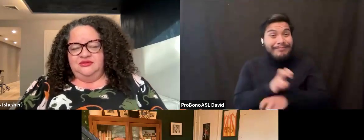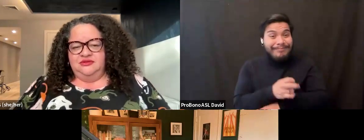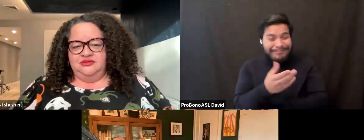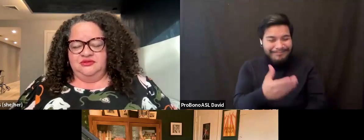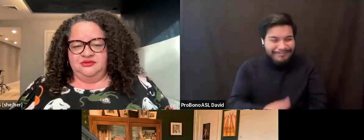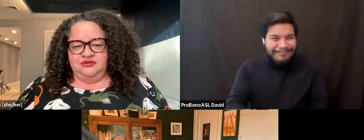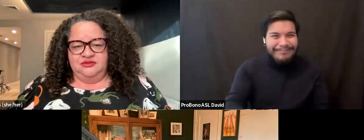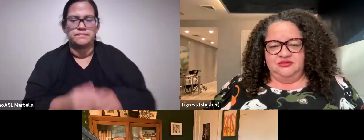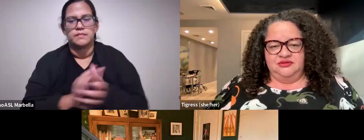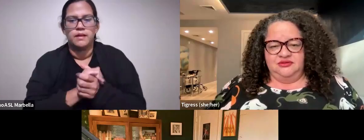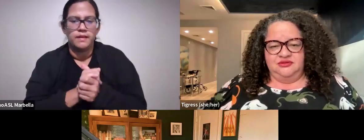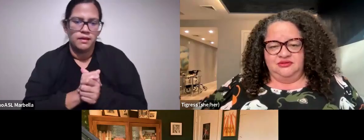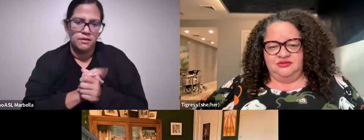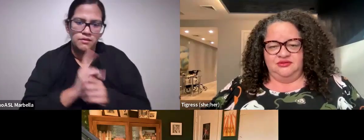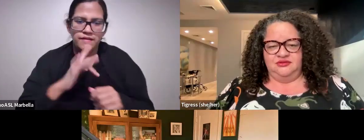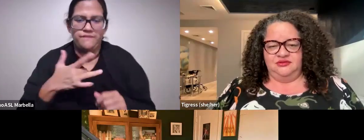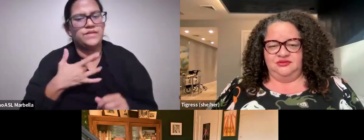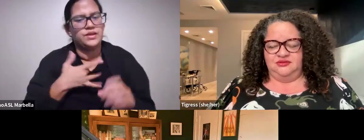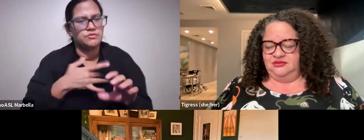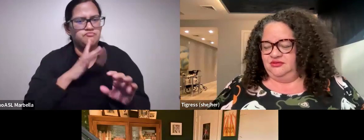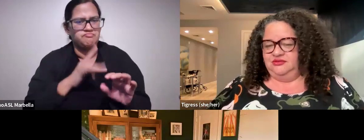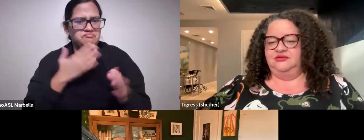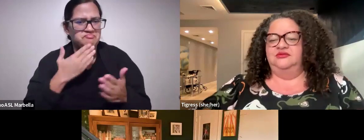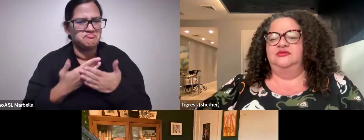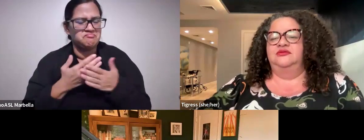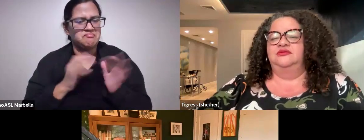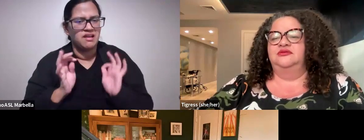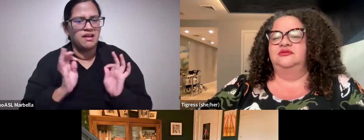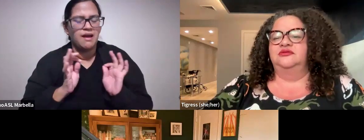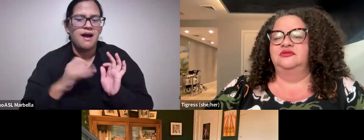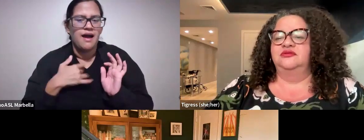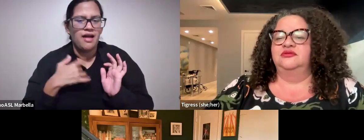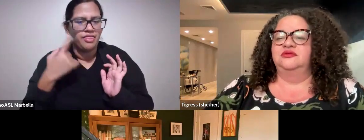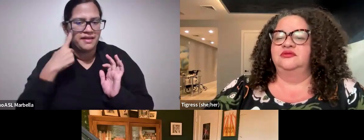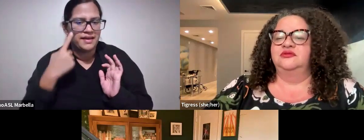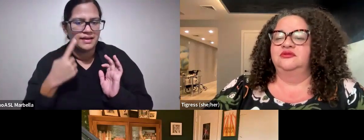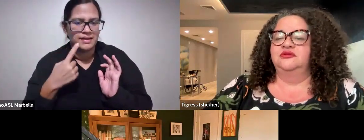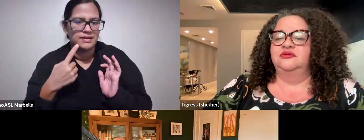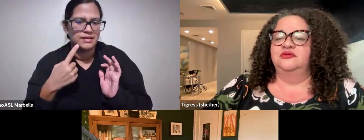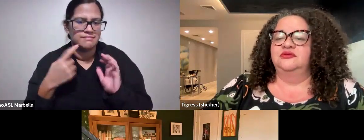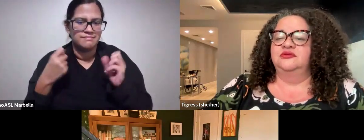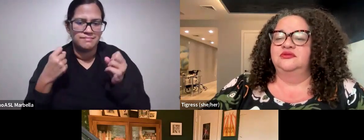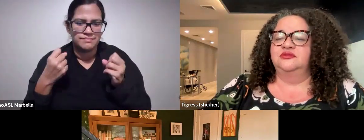It feels really good. I mean, I think the number of fat people who have said God,